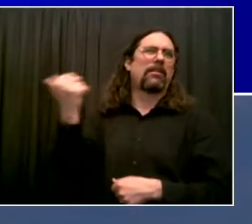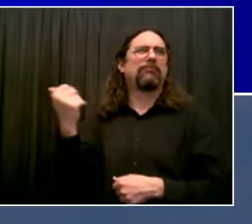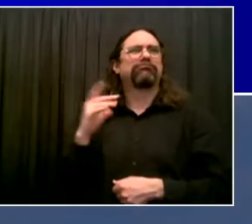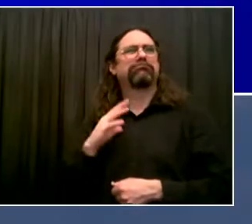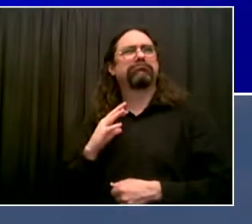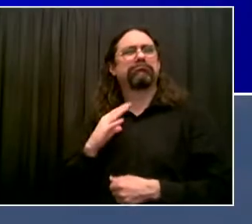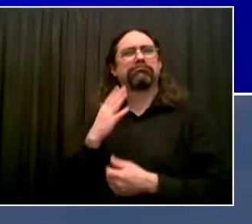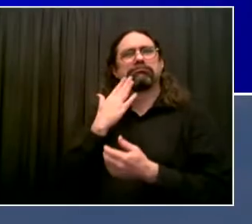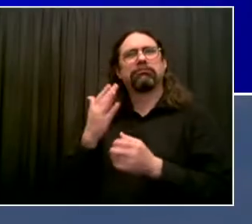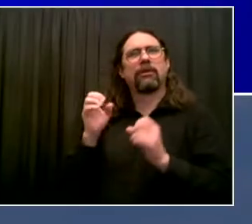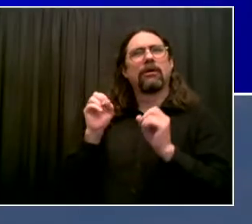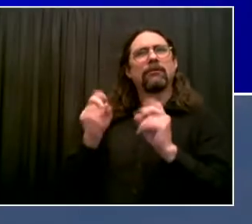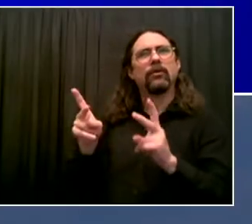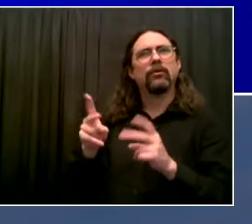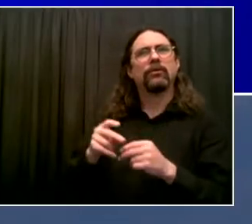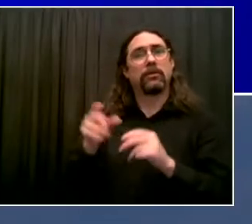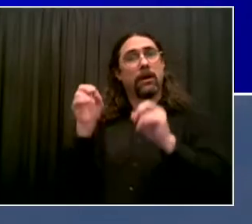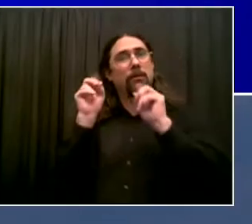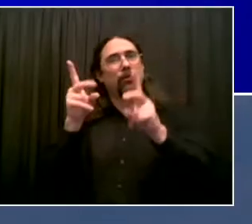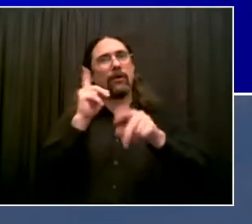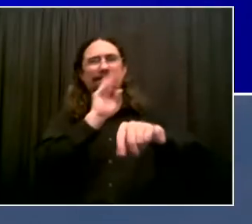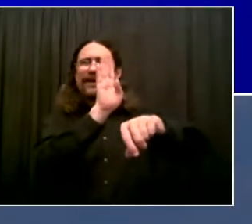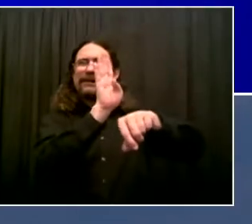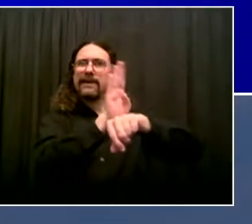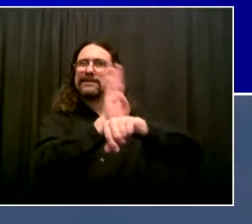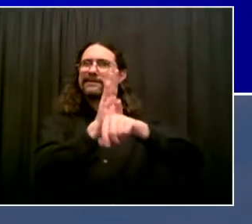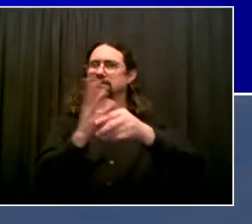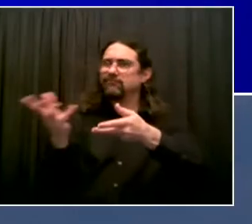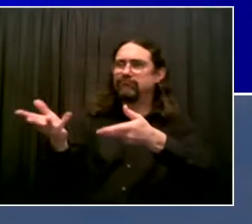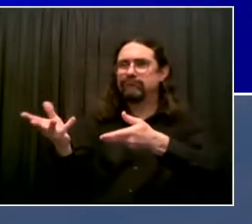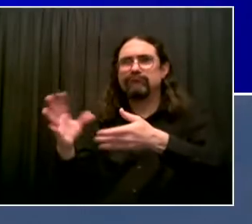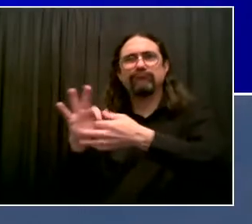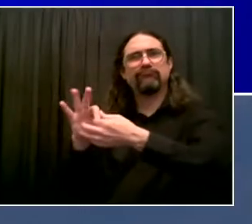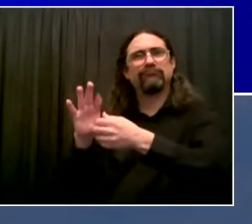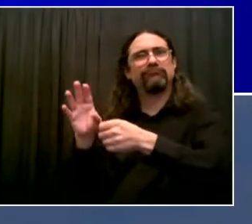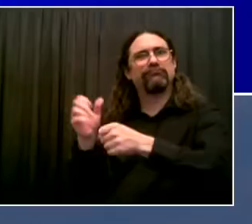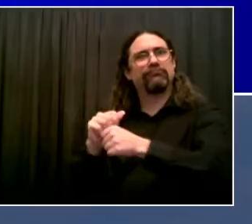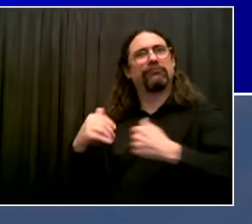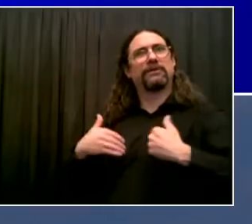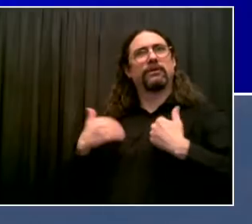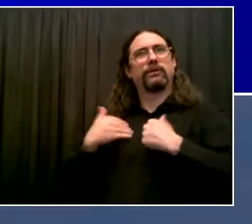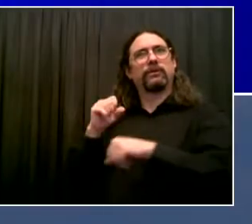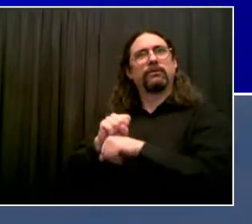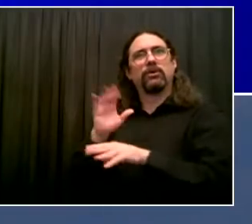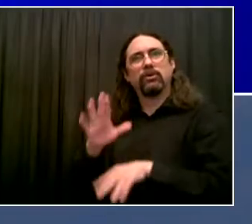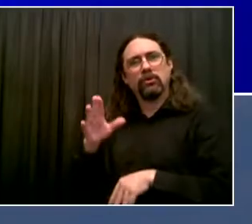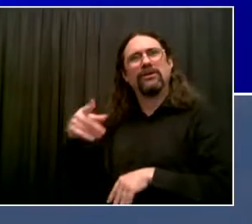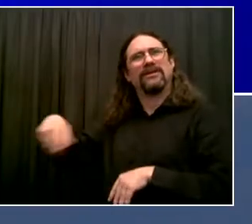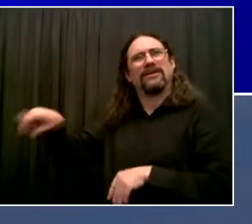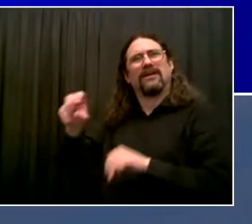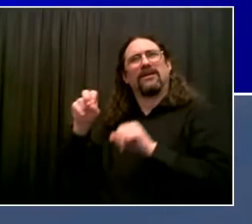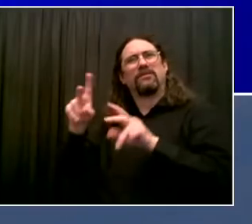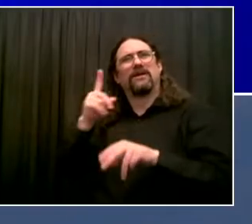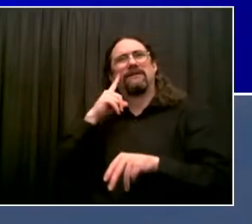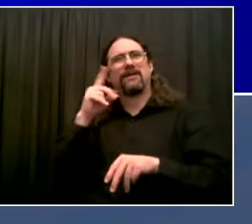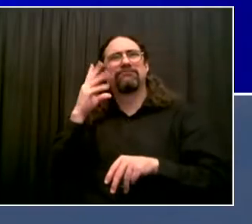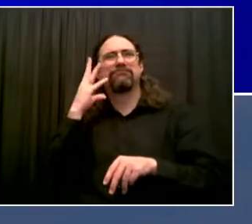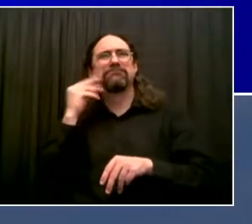THIS IS AN IDEA AND I WANT TO GIVE CREDITOR CREDIT IS DUE.